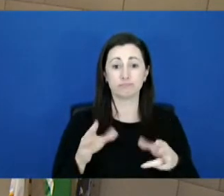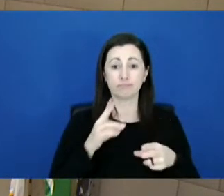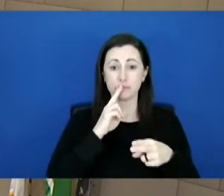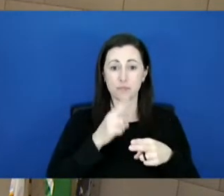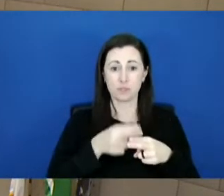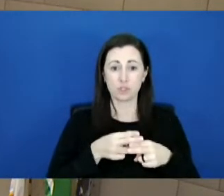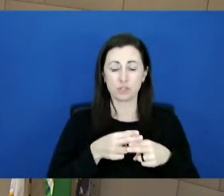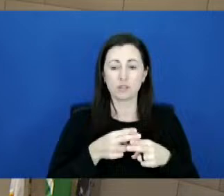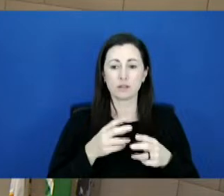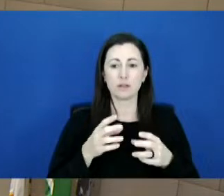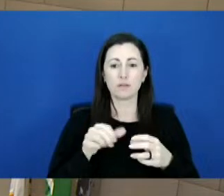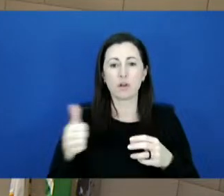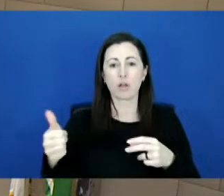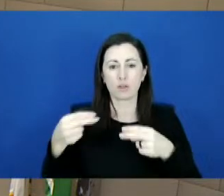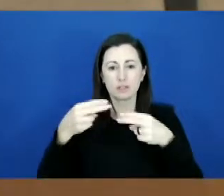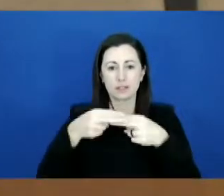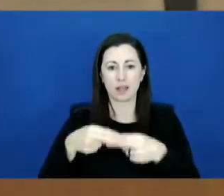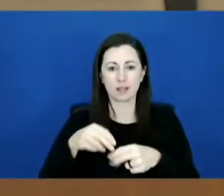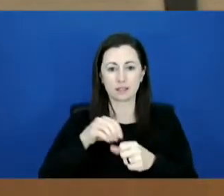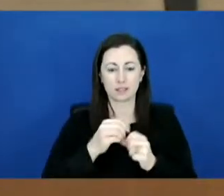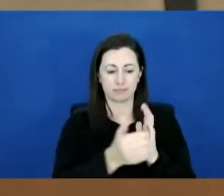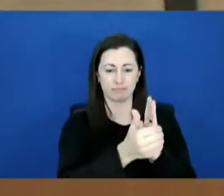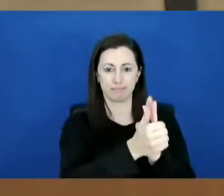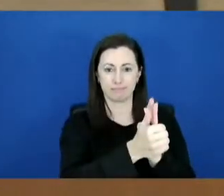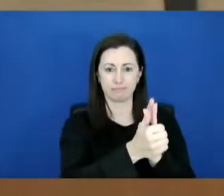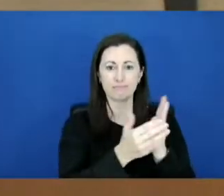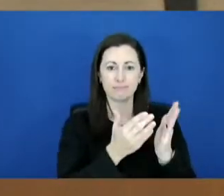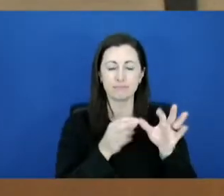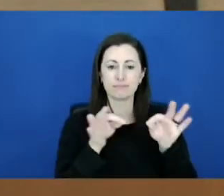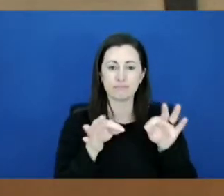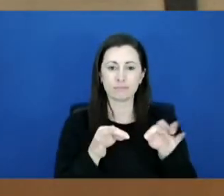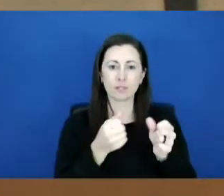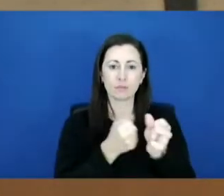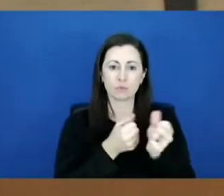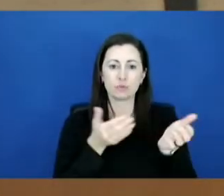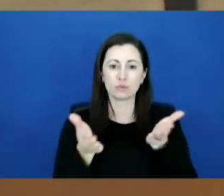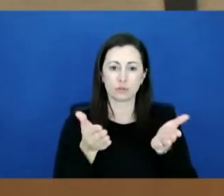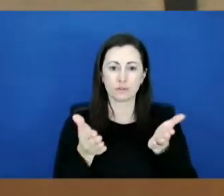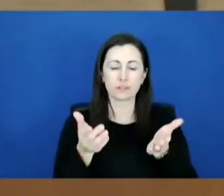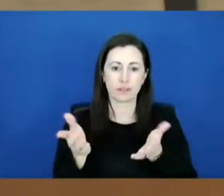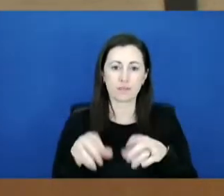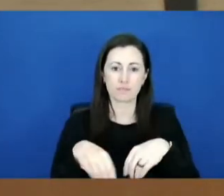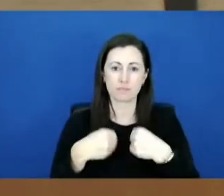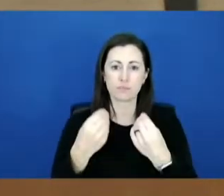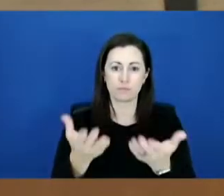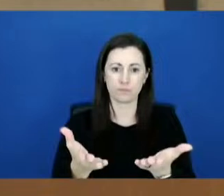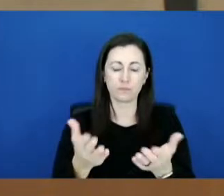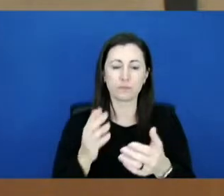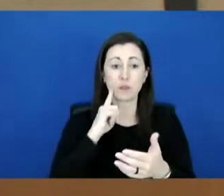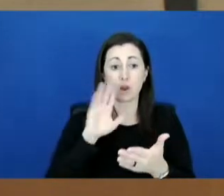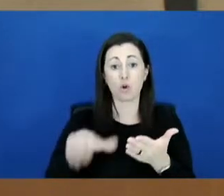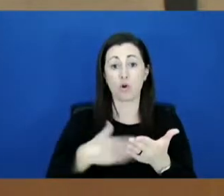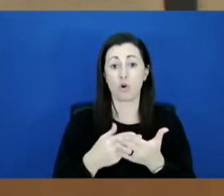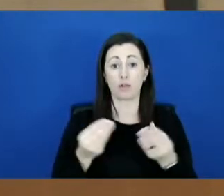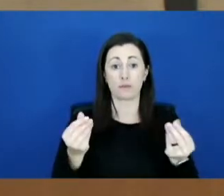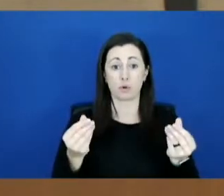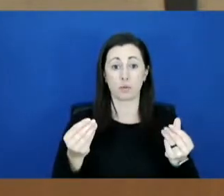THIS CONCLUDES THE FUNDING SUPPORT REQUEST AS MENTIONED PREVIOUSLY. THERE ARE ADDITIONAL SLIDES IN